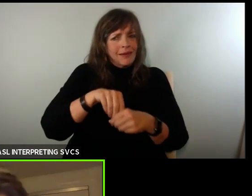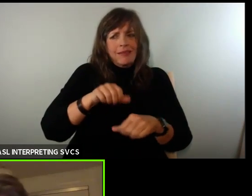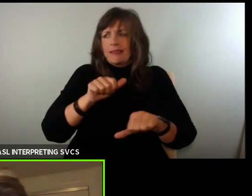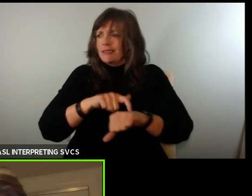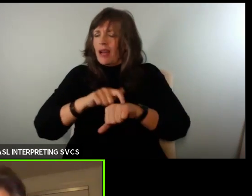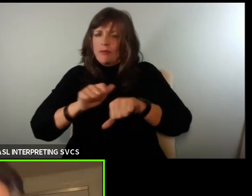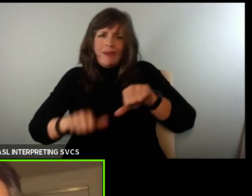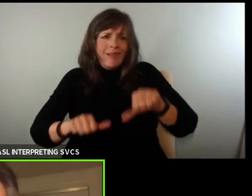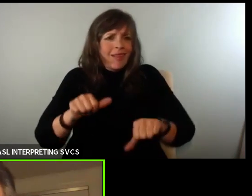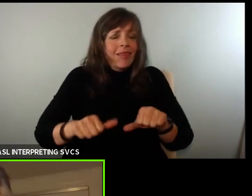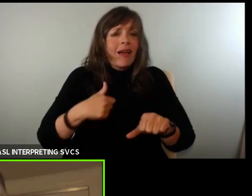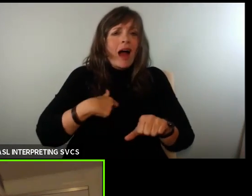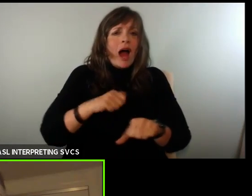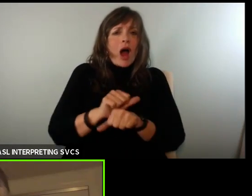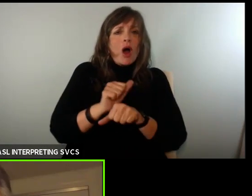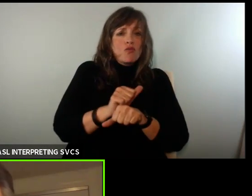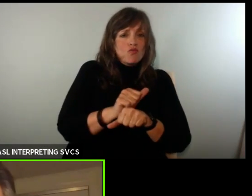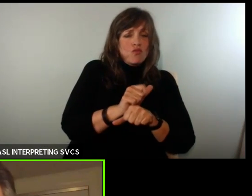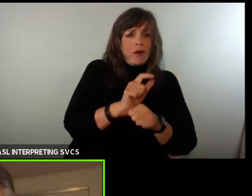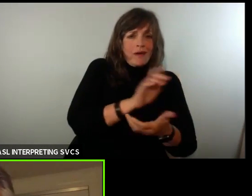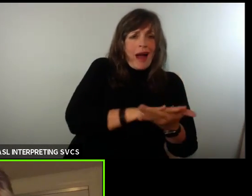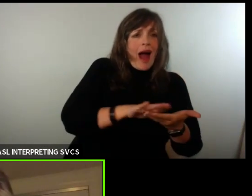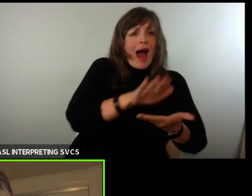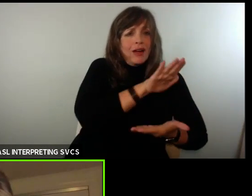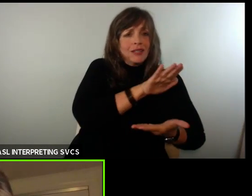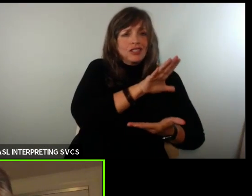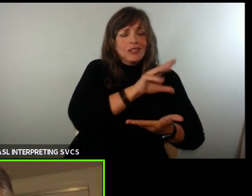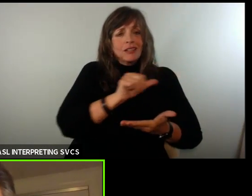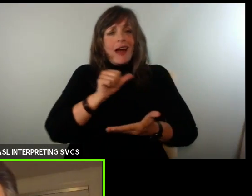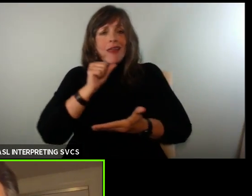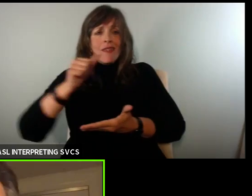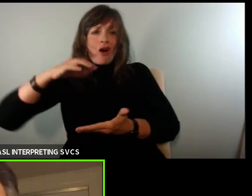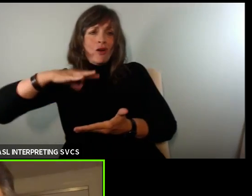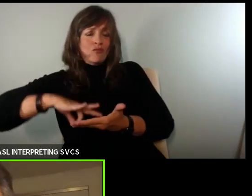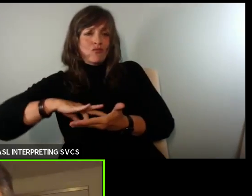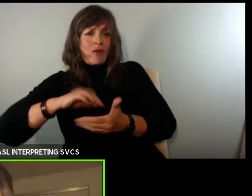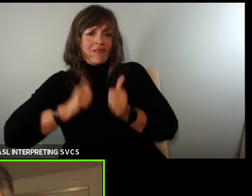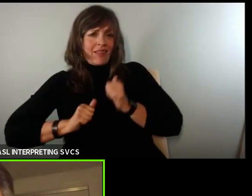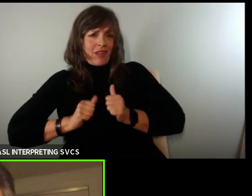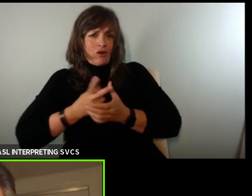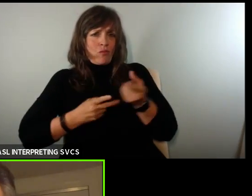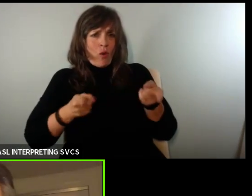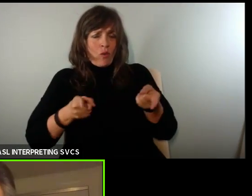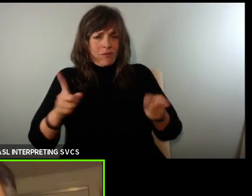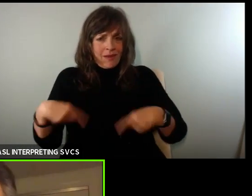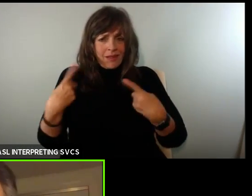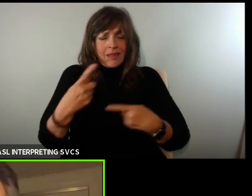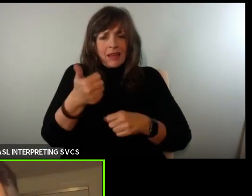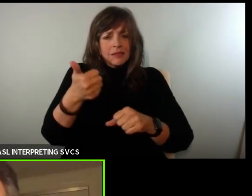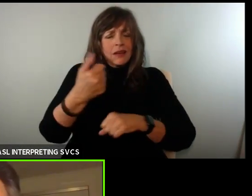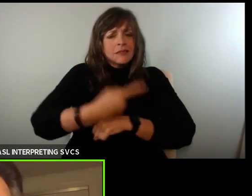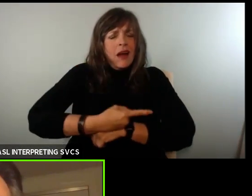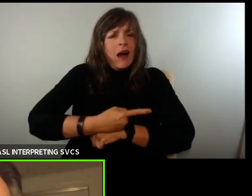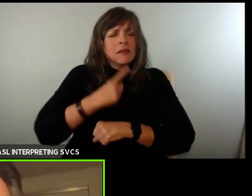higher education and the non-profit theater and over the last 10 days or so, I've marveled at how passionately my colleagues